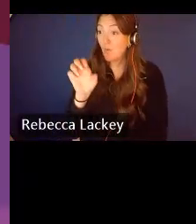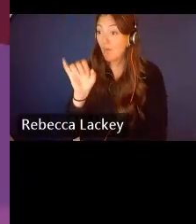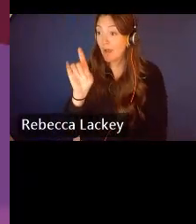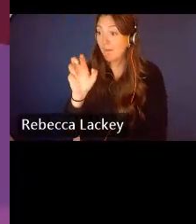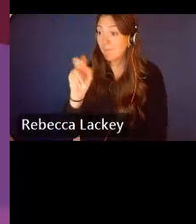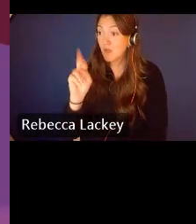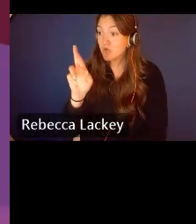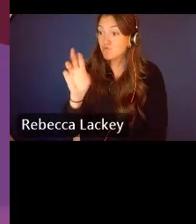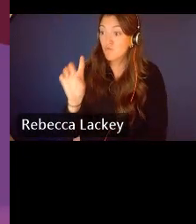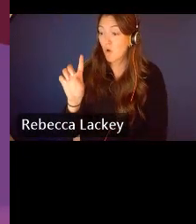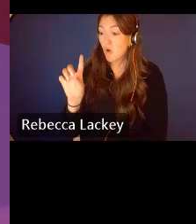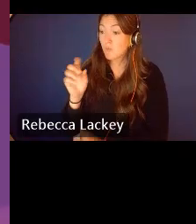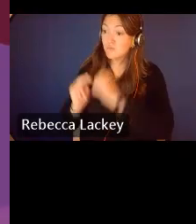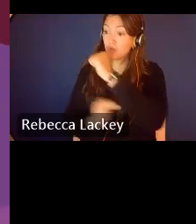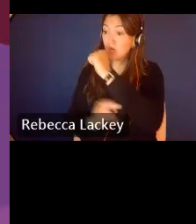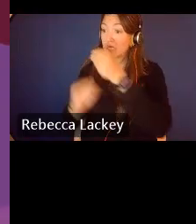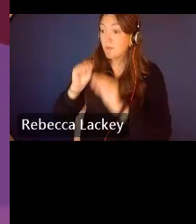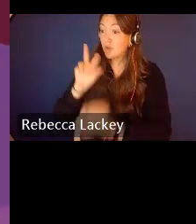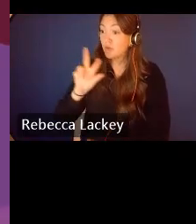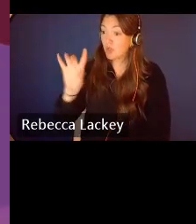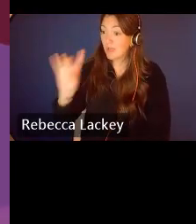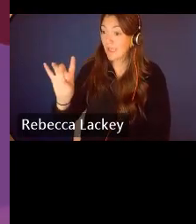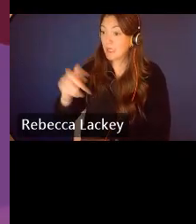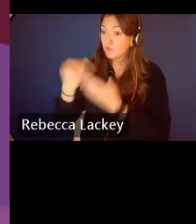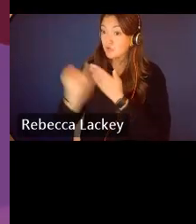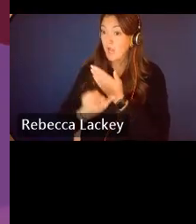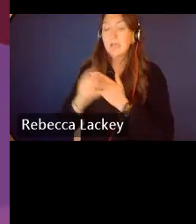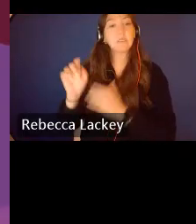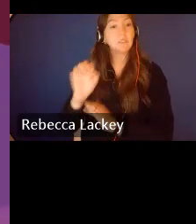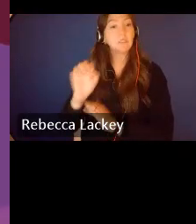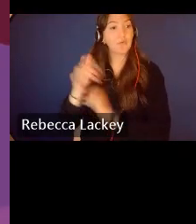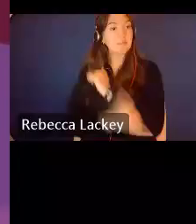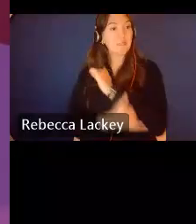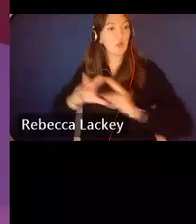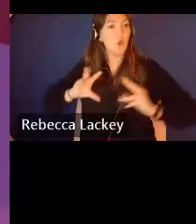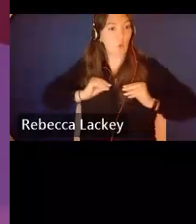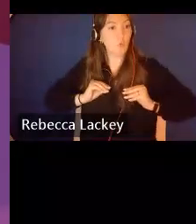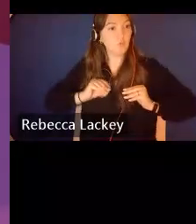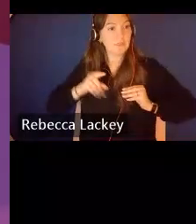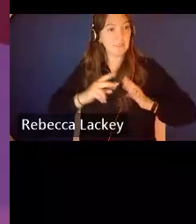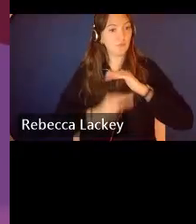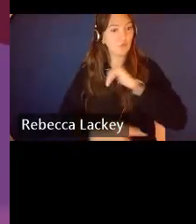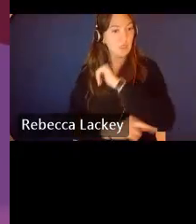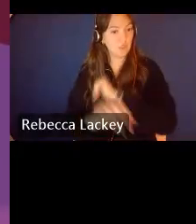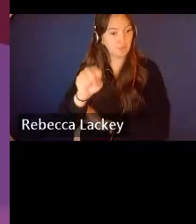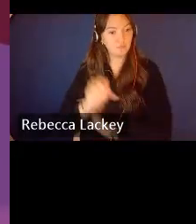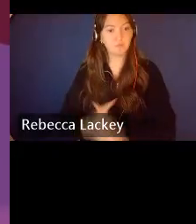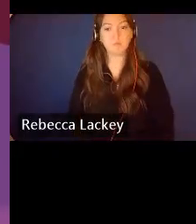Bridge number 338 project. St. Louis County is the owner of this bridge.